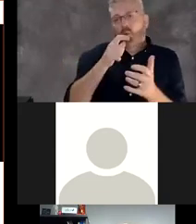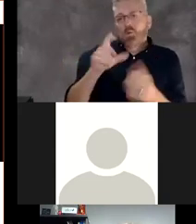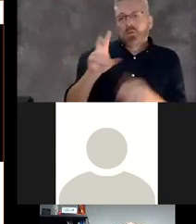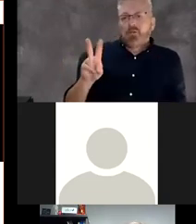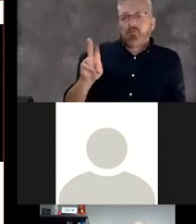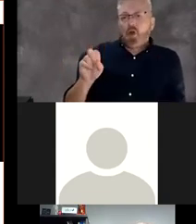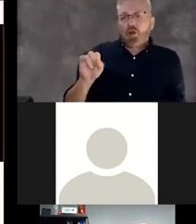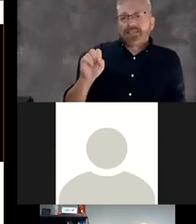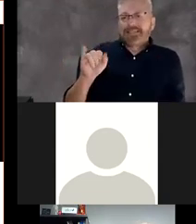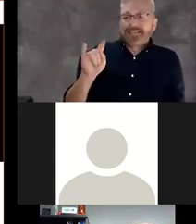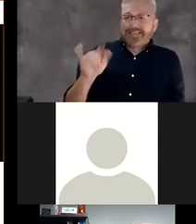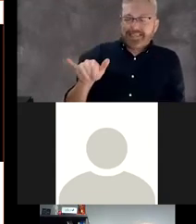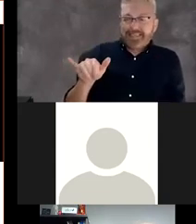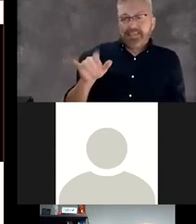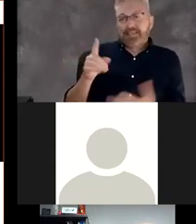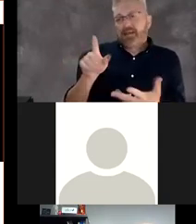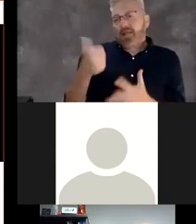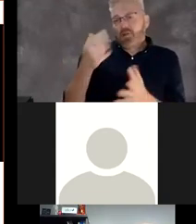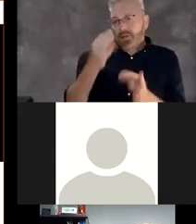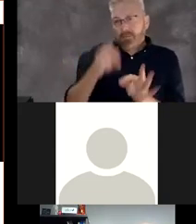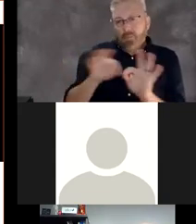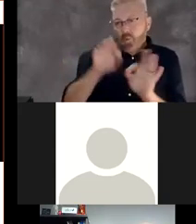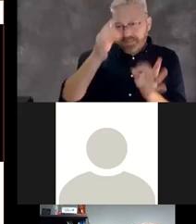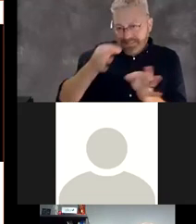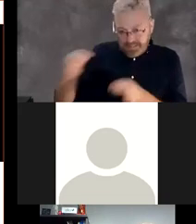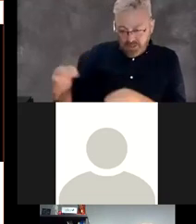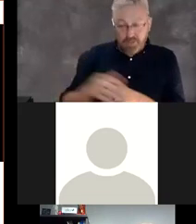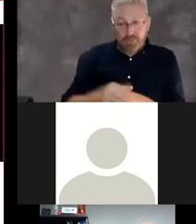DECISIONS. AFTER A GAME, MORGAN COMPLAINS